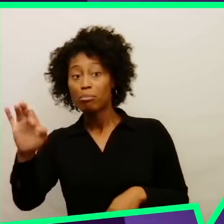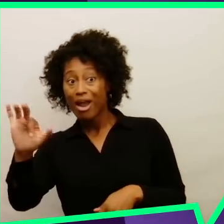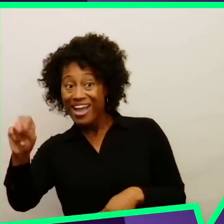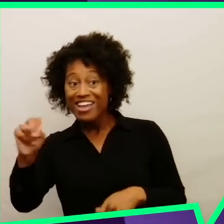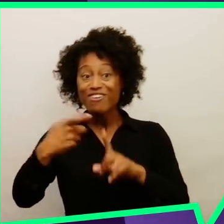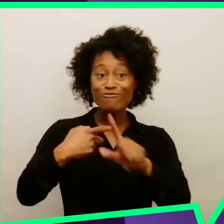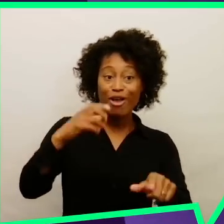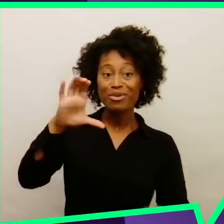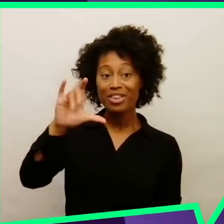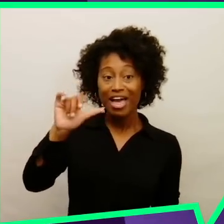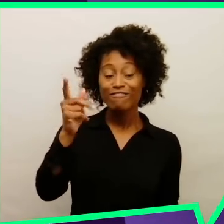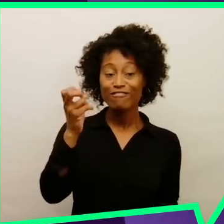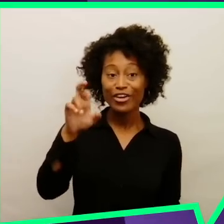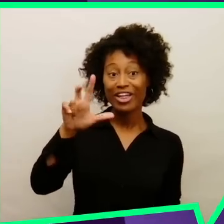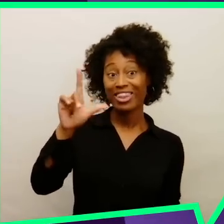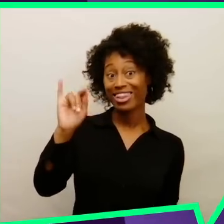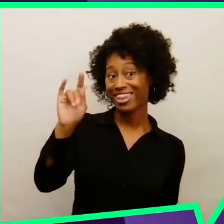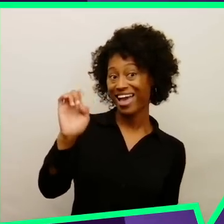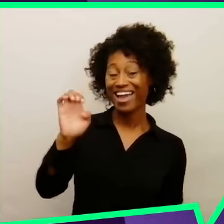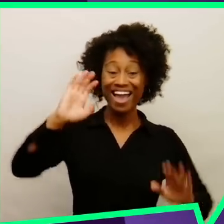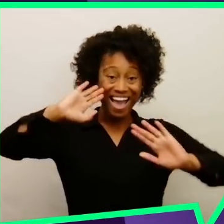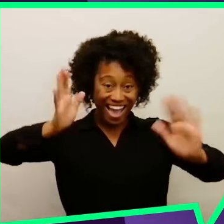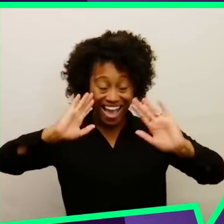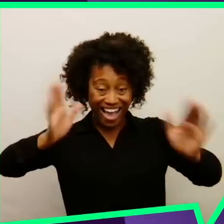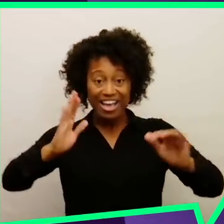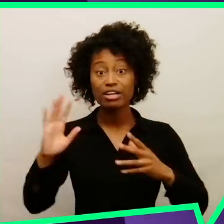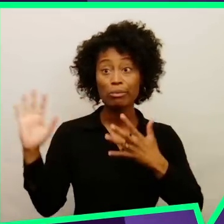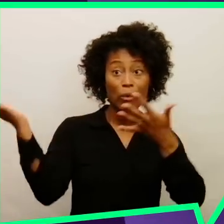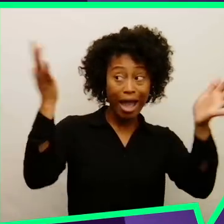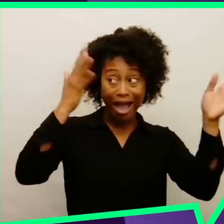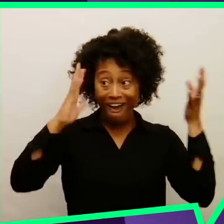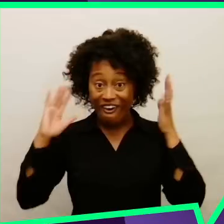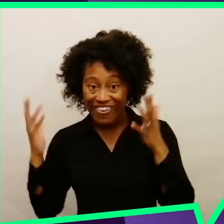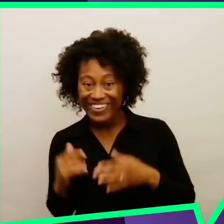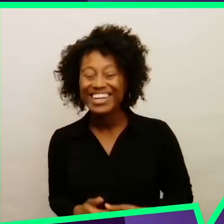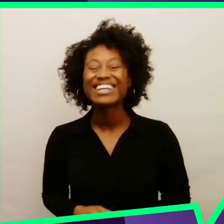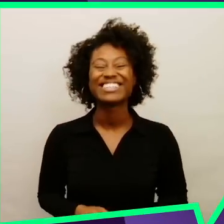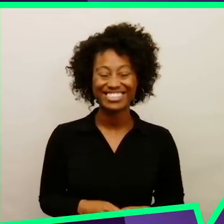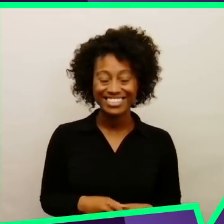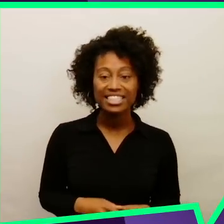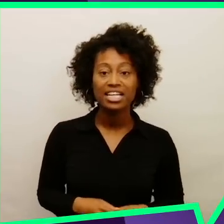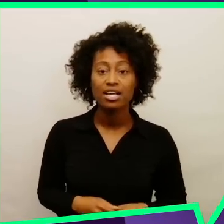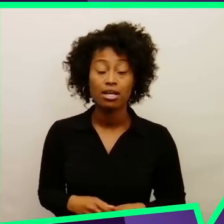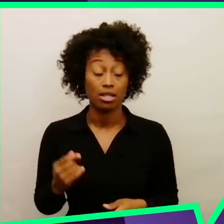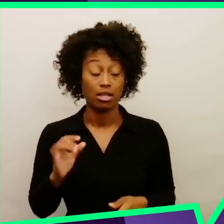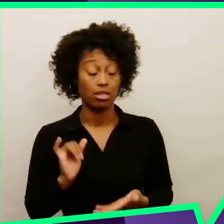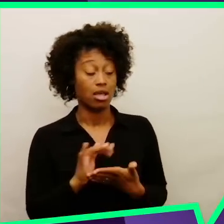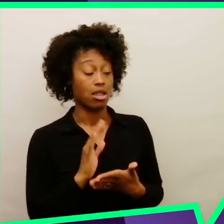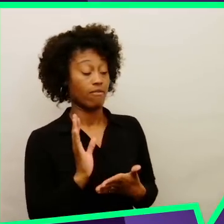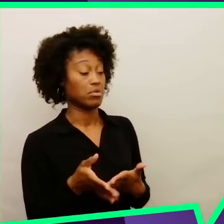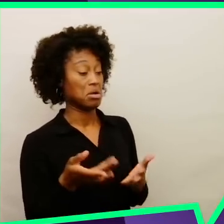I feel like we should give him round of applause. Is that right? Hi, guys. Hello. I mean, that never happens, so we're going to accept it. We love it.